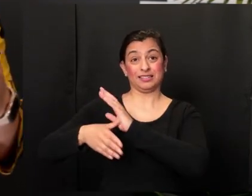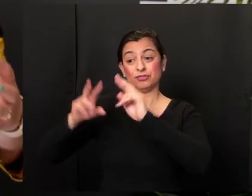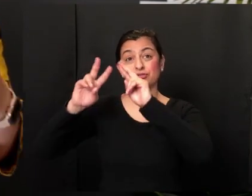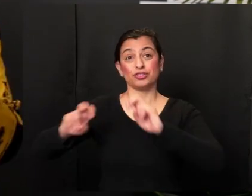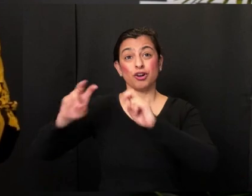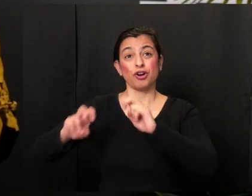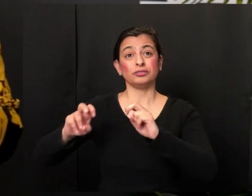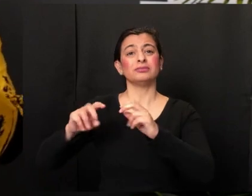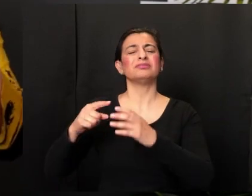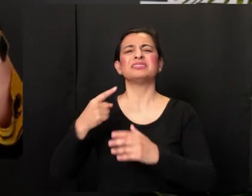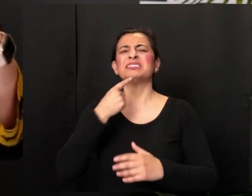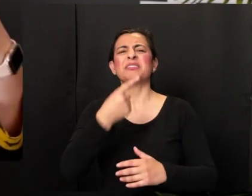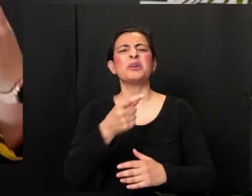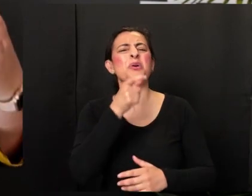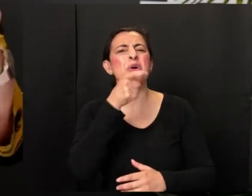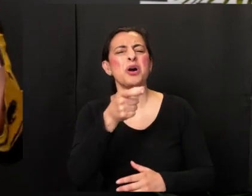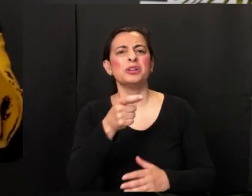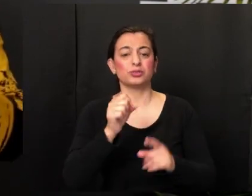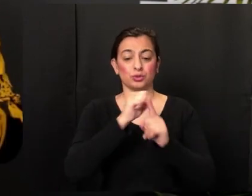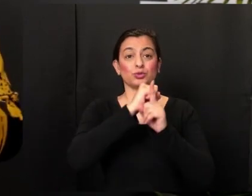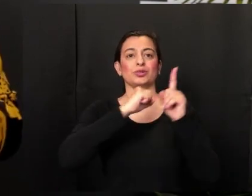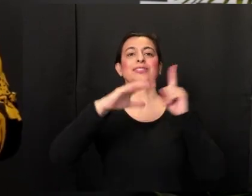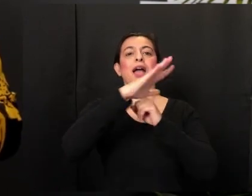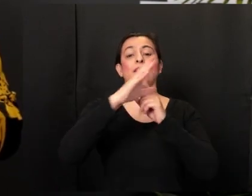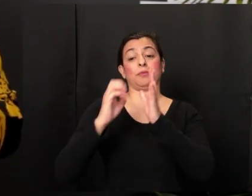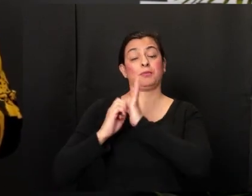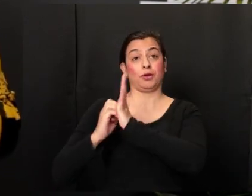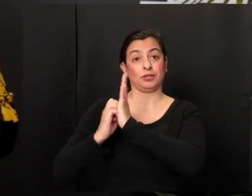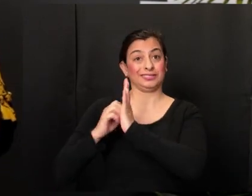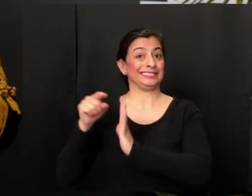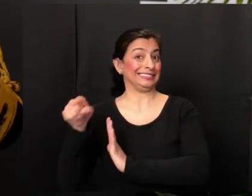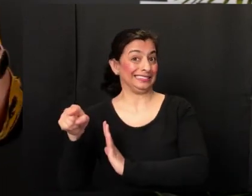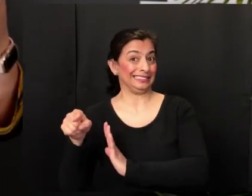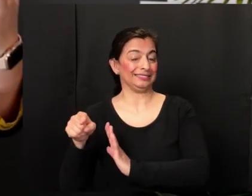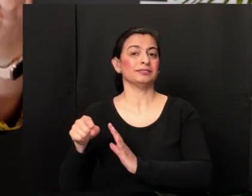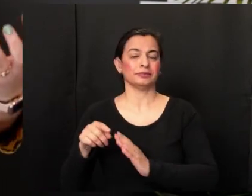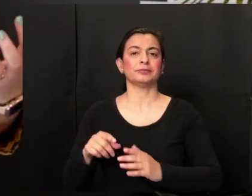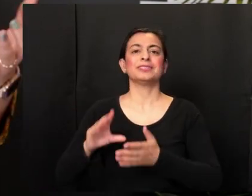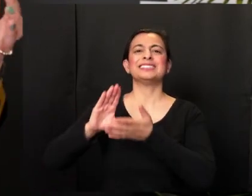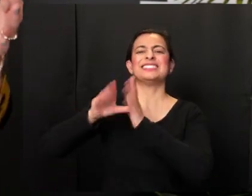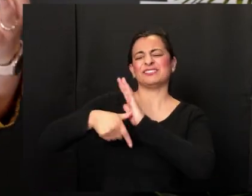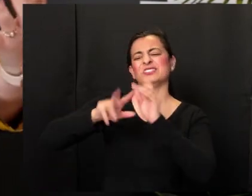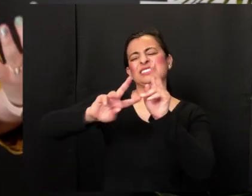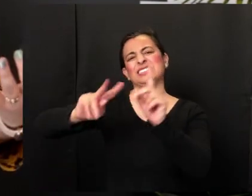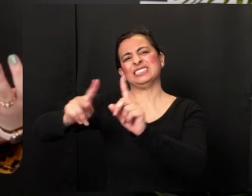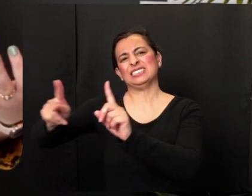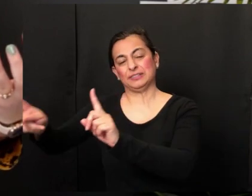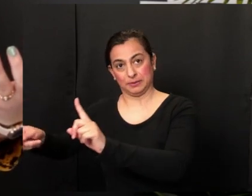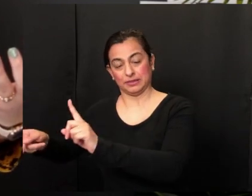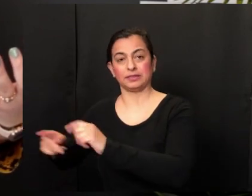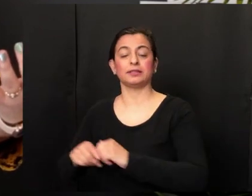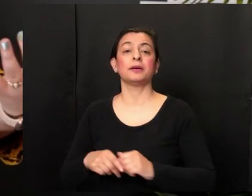and this views disabilities in a different way - it doesn’t view disabilities or the person with a disability